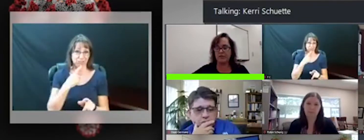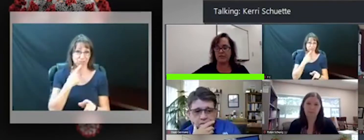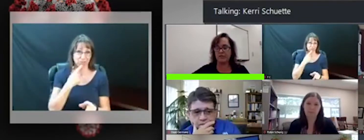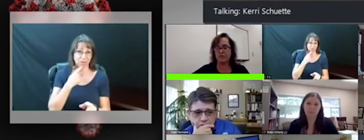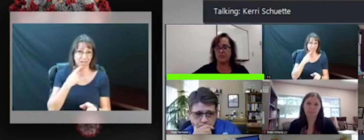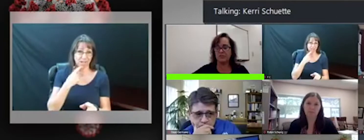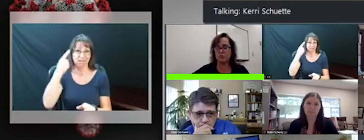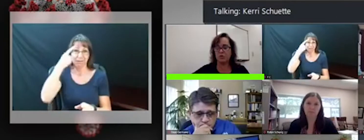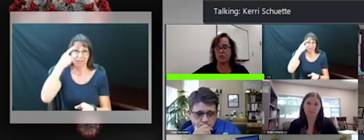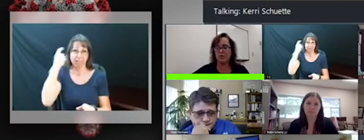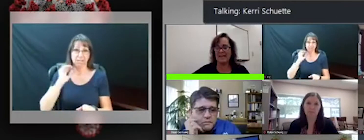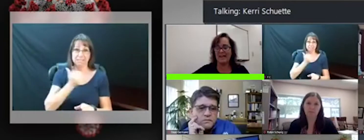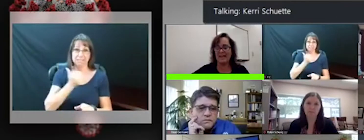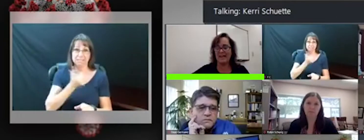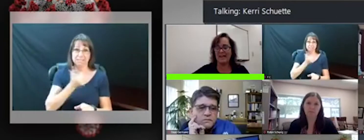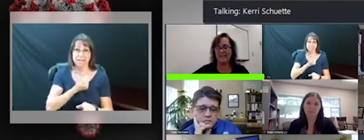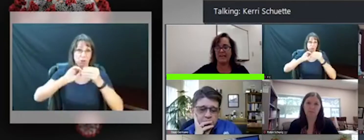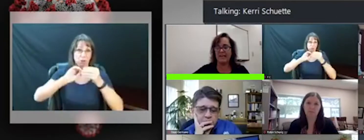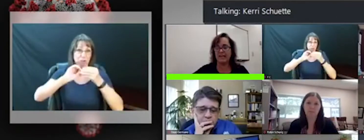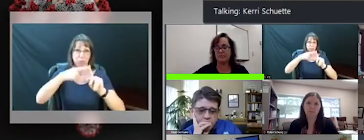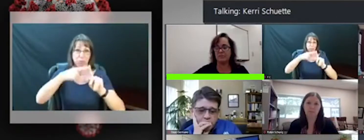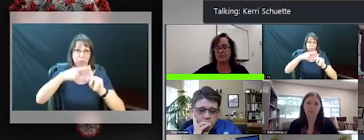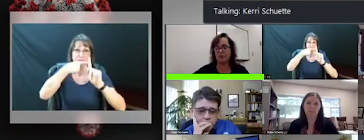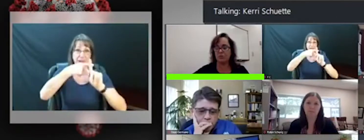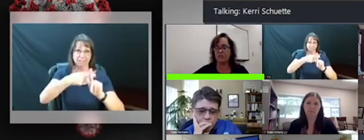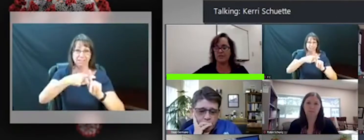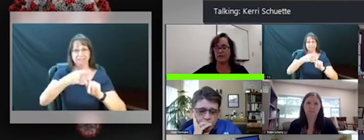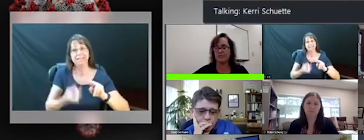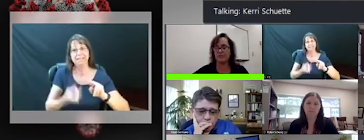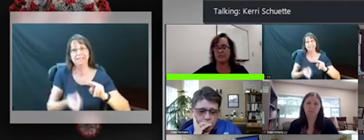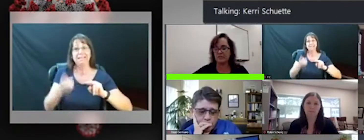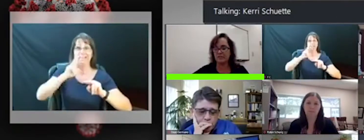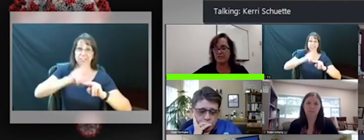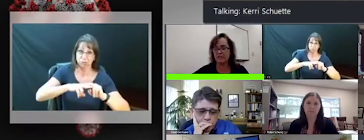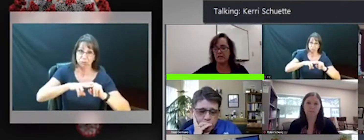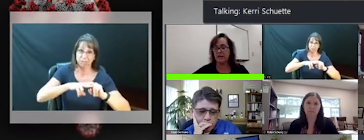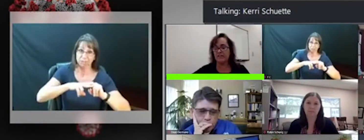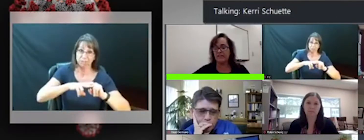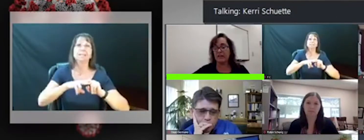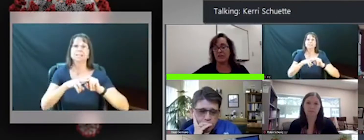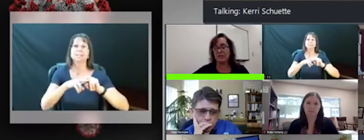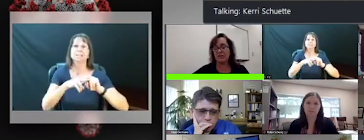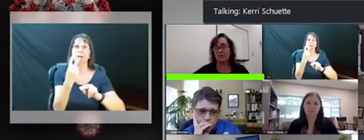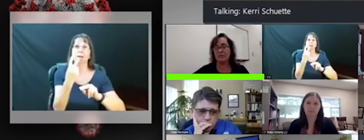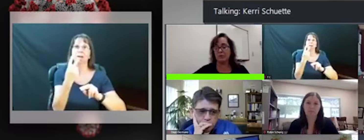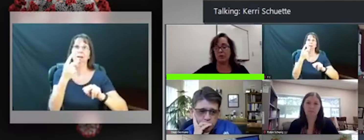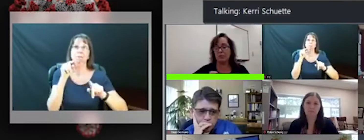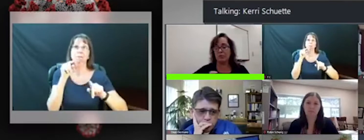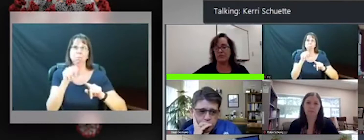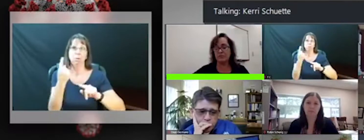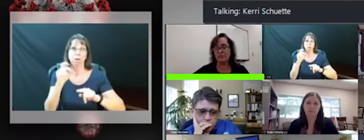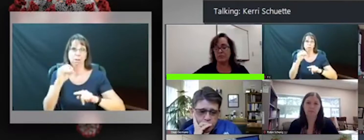has increased to 12.8 daily cases per 100,000 residents. That actually is in the purple zone,